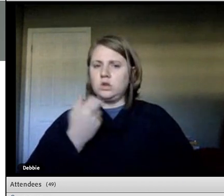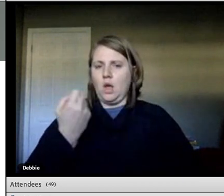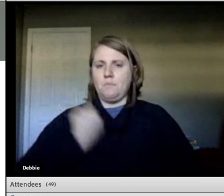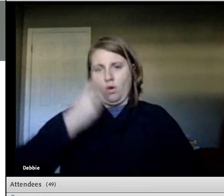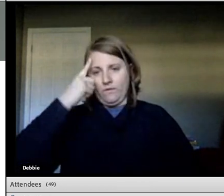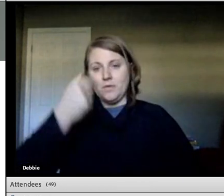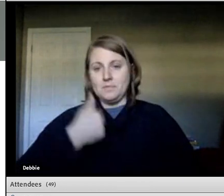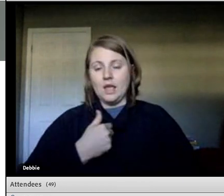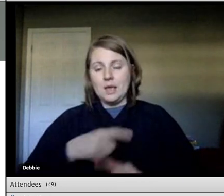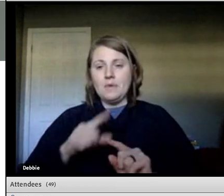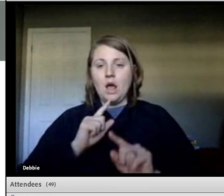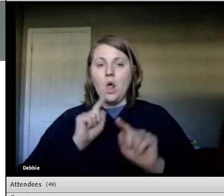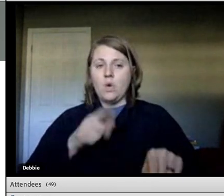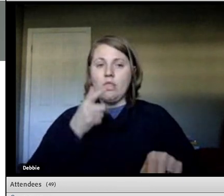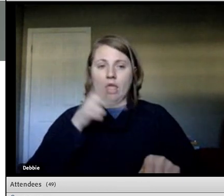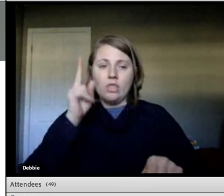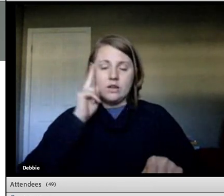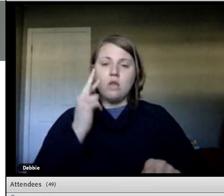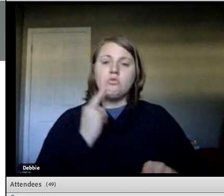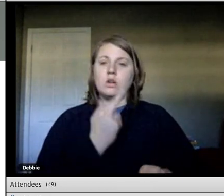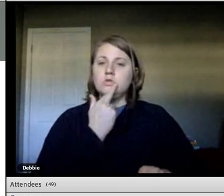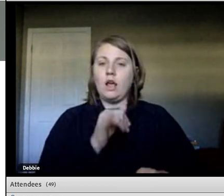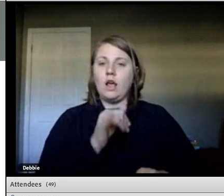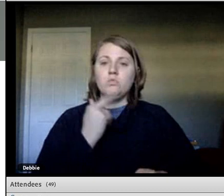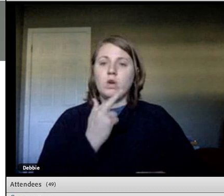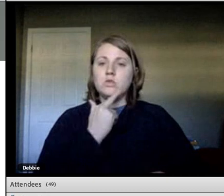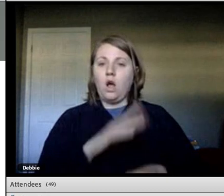and the restaurant on the table had a big QR code,